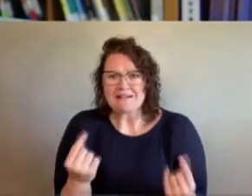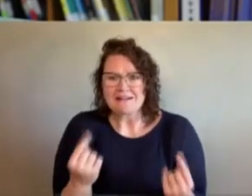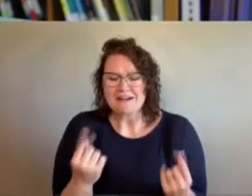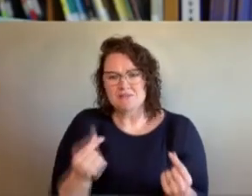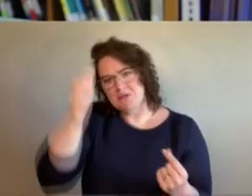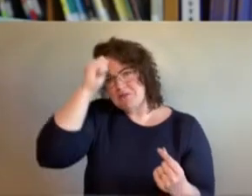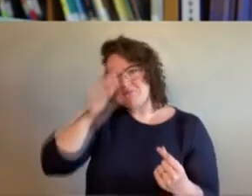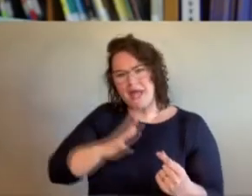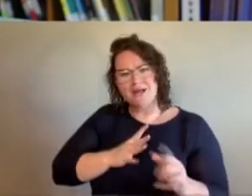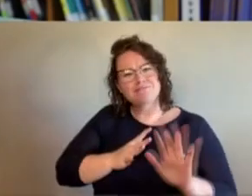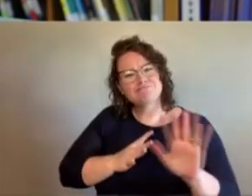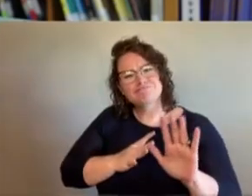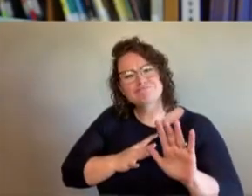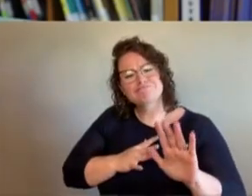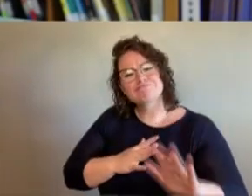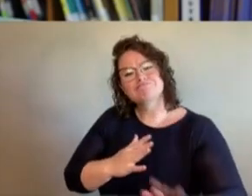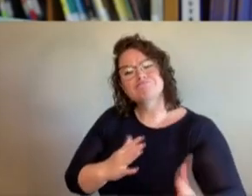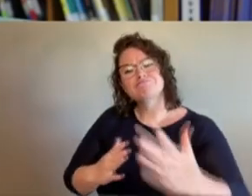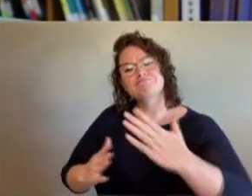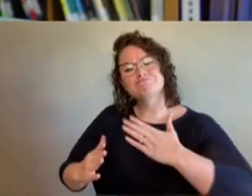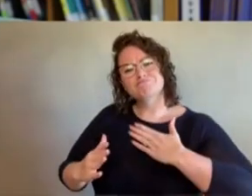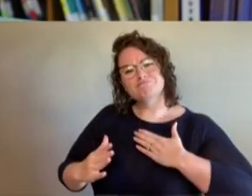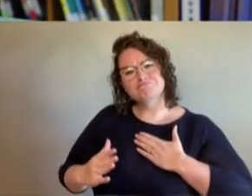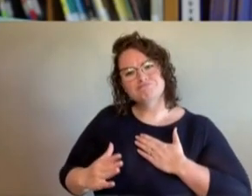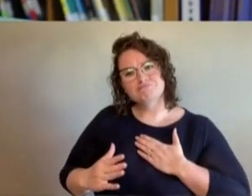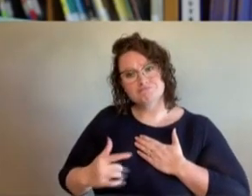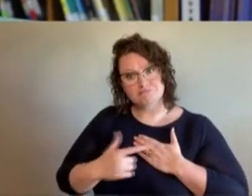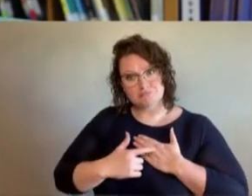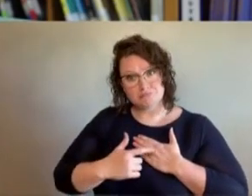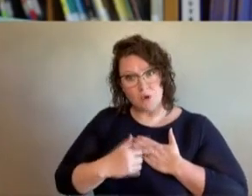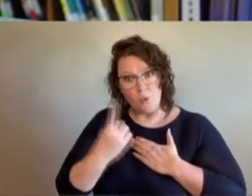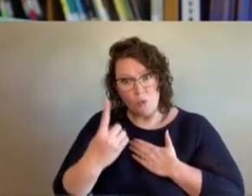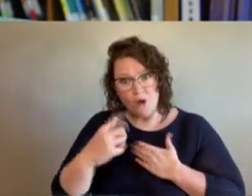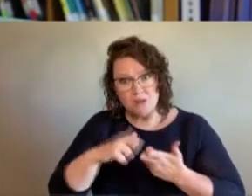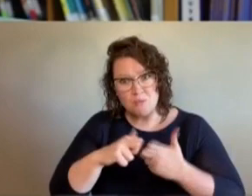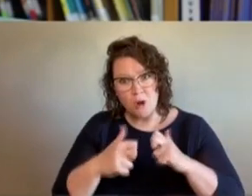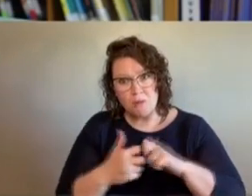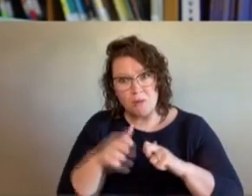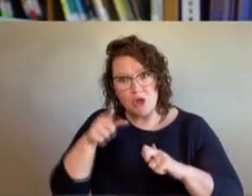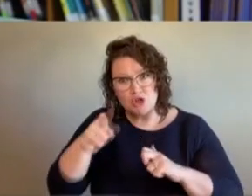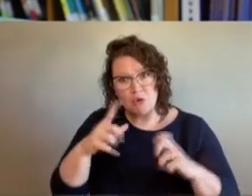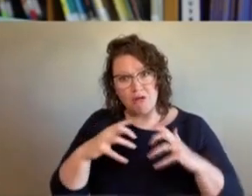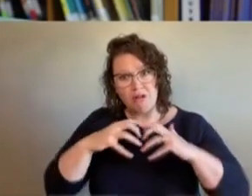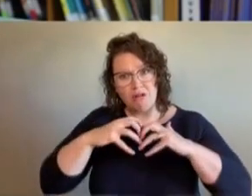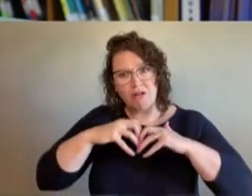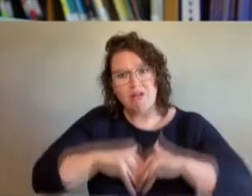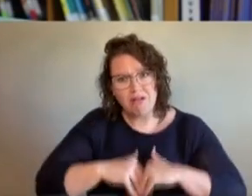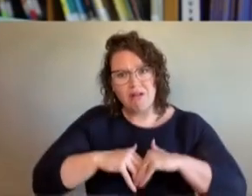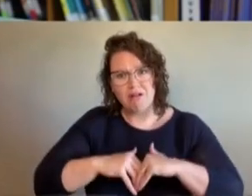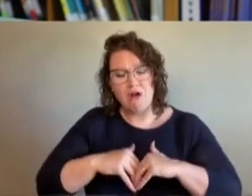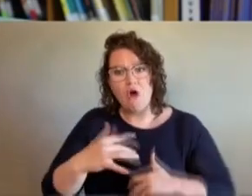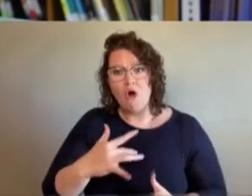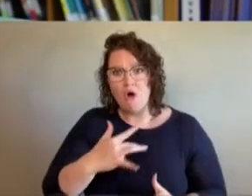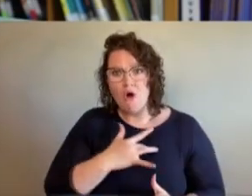Look how sad Jackie looks. Jackie was sure His disease would get the best of him yet.